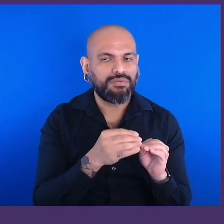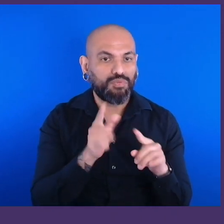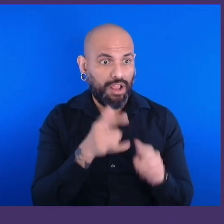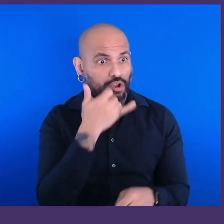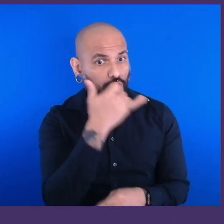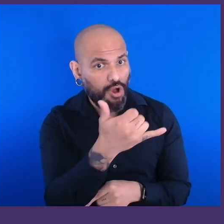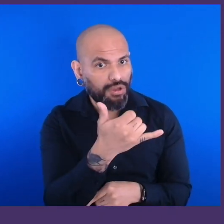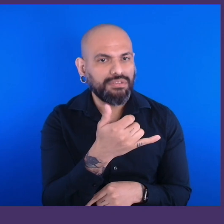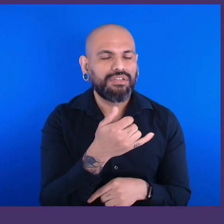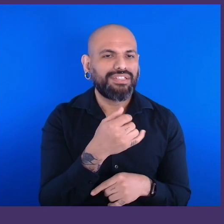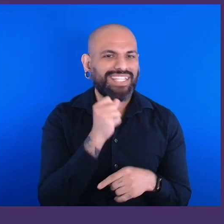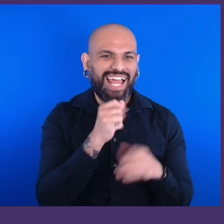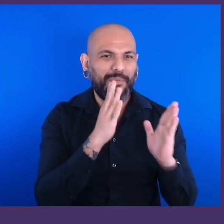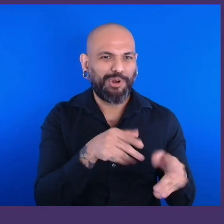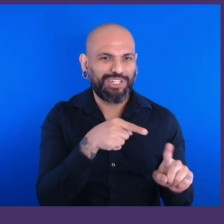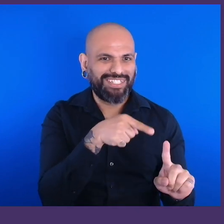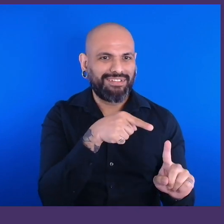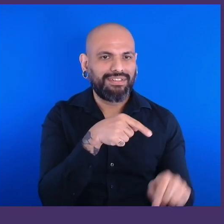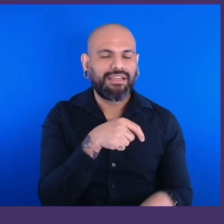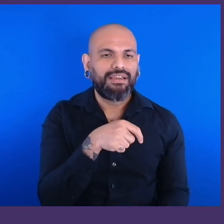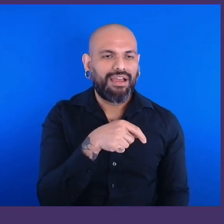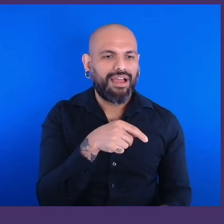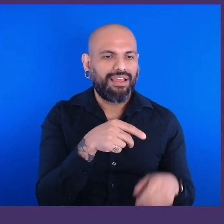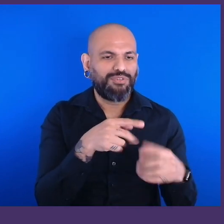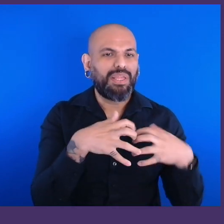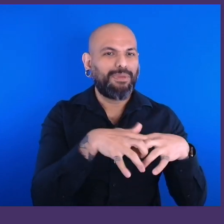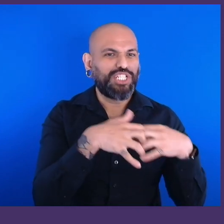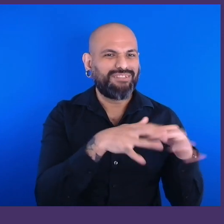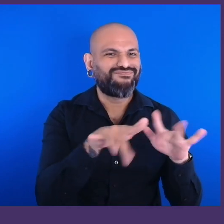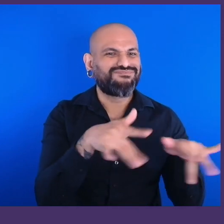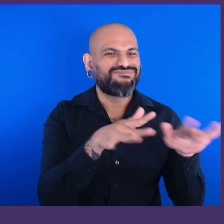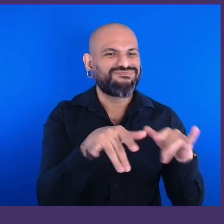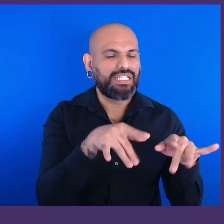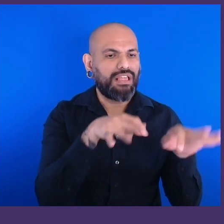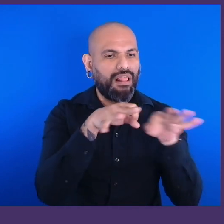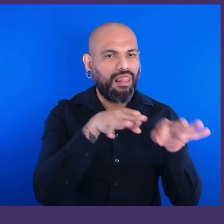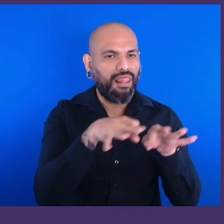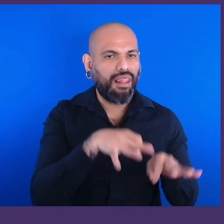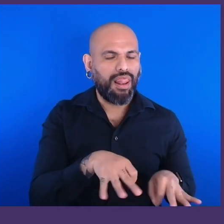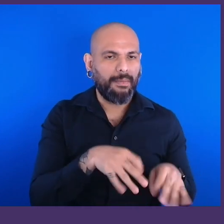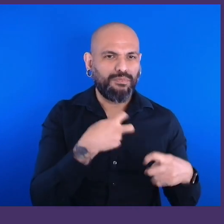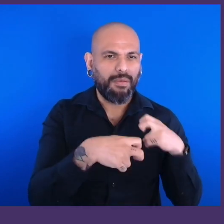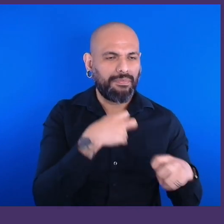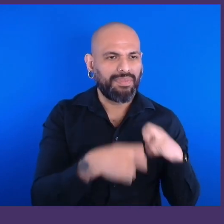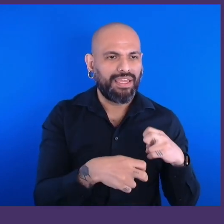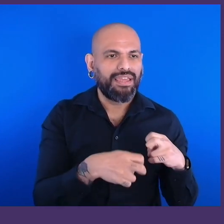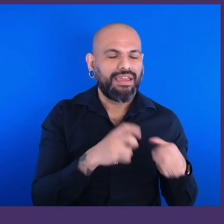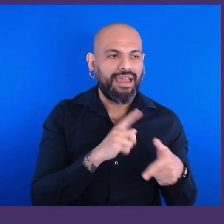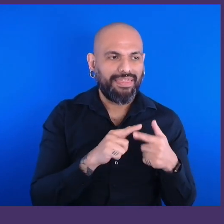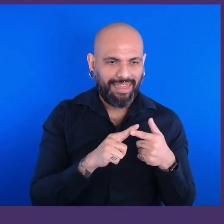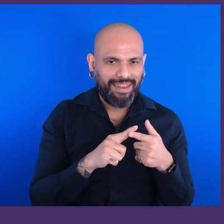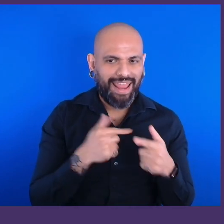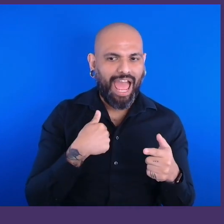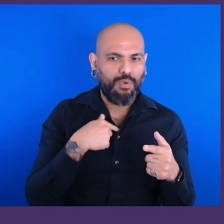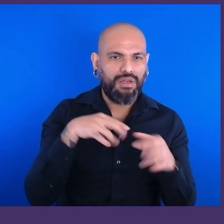There was a machine telling me, "Please explain your problem and I will tell you what to do." And it was in French, and I have a small accent,